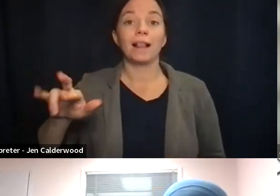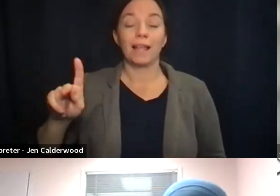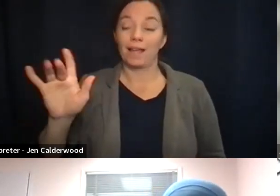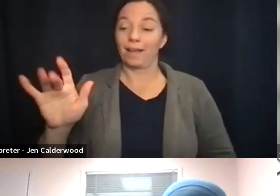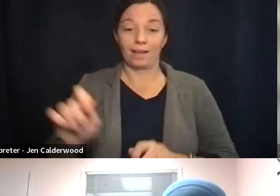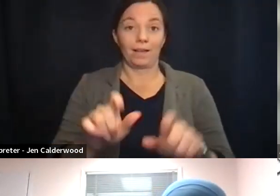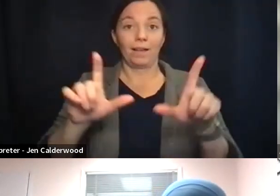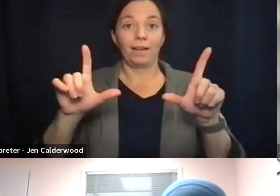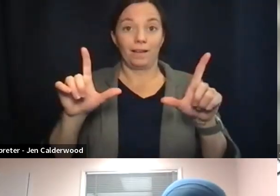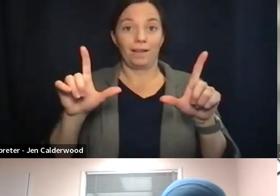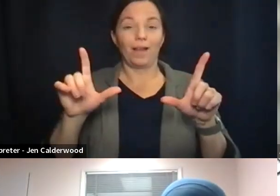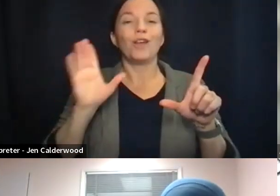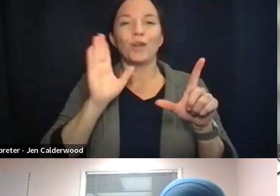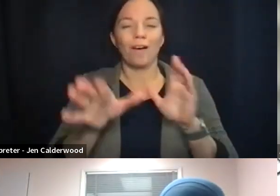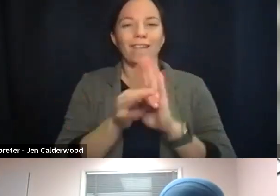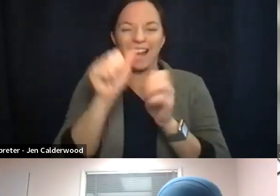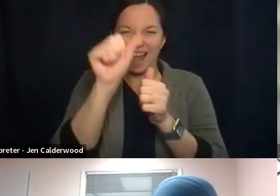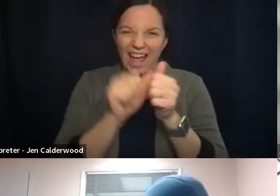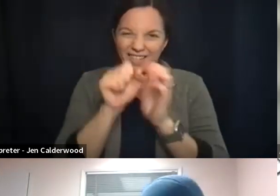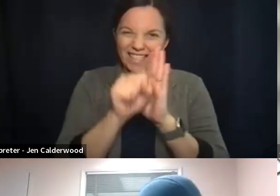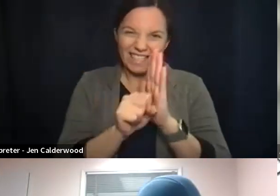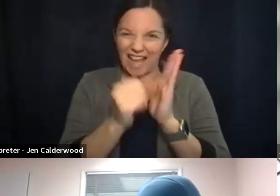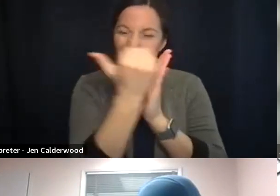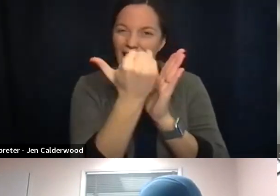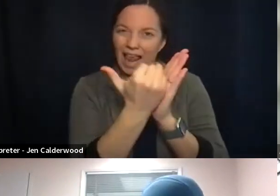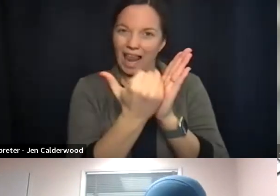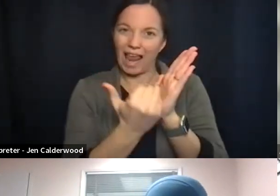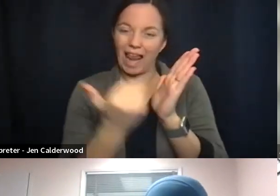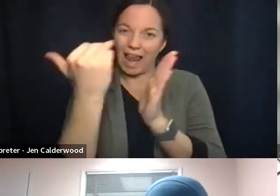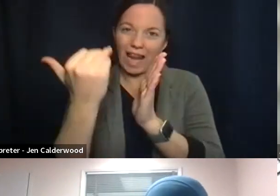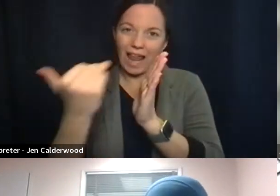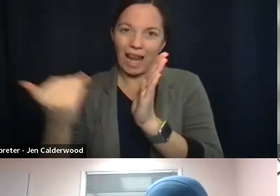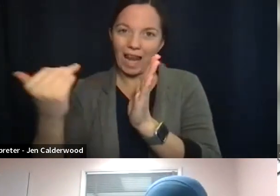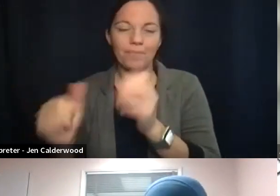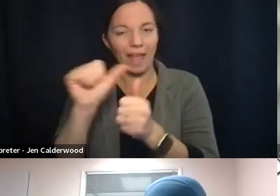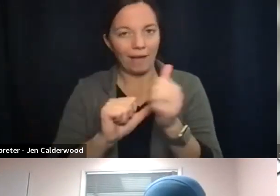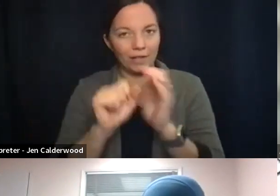And this is also Gonna be in the Powerpoint presentation. You guys and you can click, you can access the link from there to as well. What that link was really nice and also going to be in PowerPoint presentation, you you can access link from there too as well. That link takes you to page you will find every single state listed.